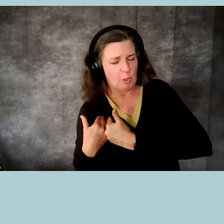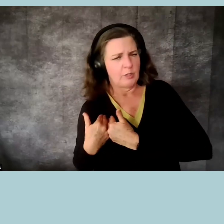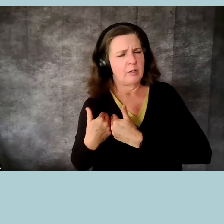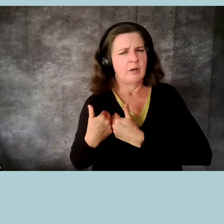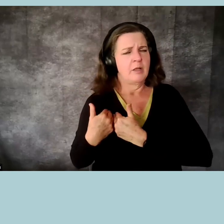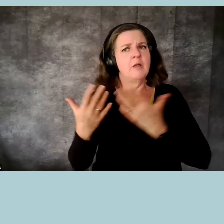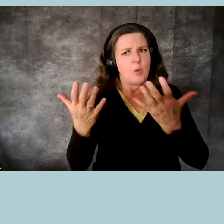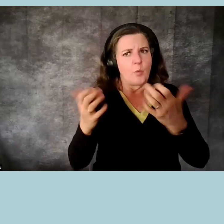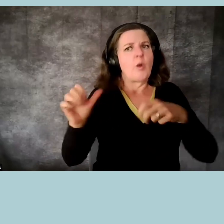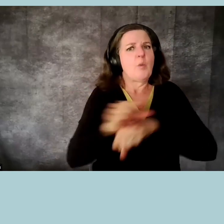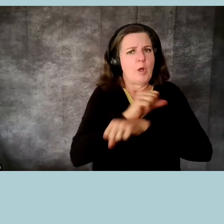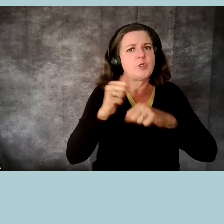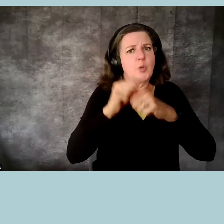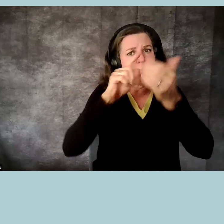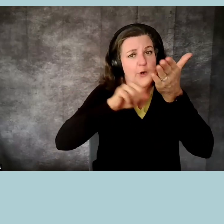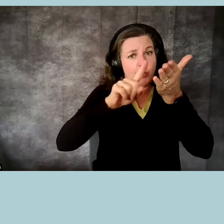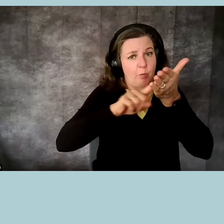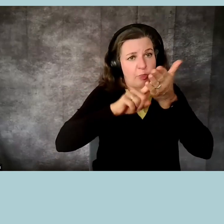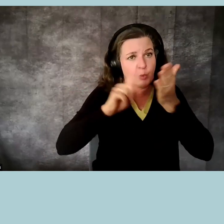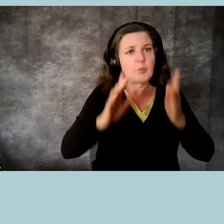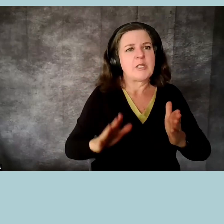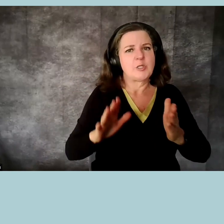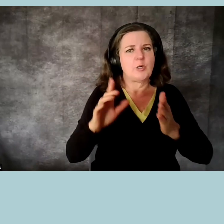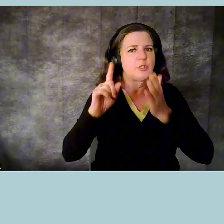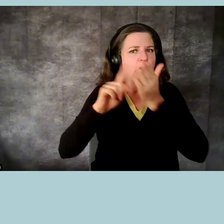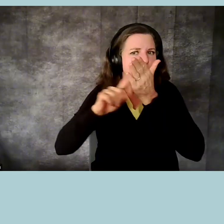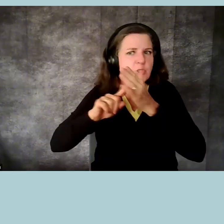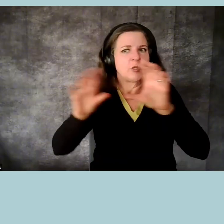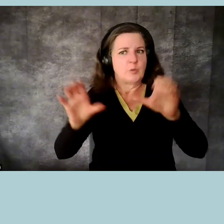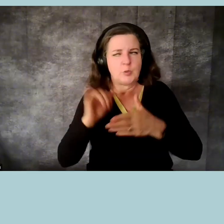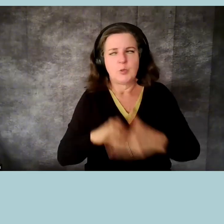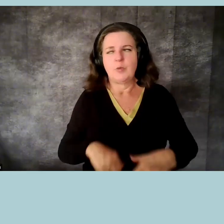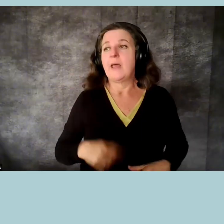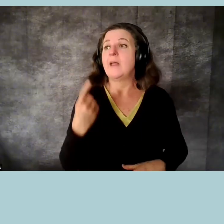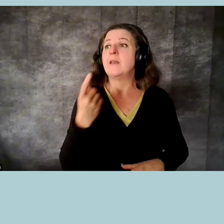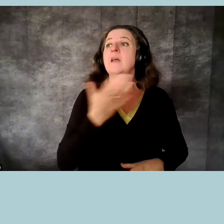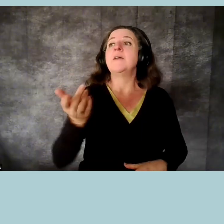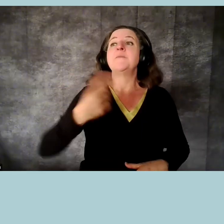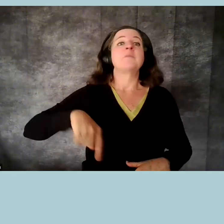researchers, investigators to do that. So one of the things we're focused on is really trying to identify